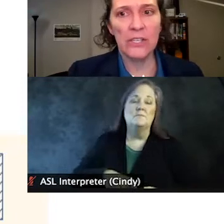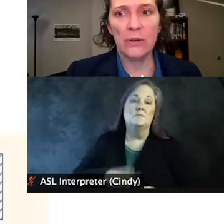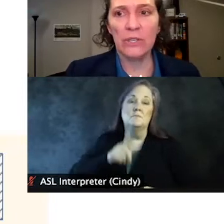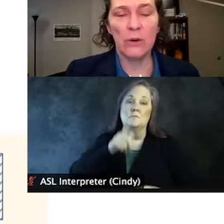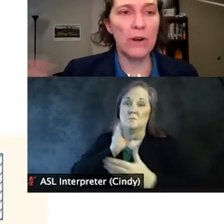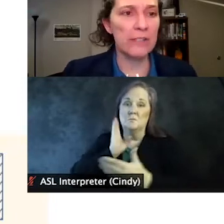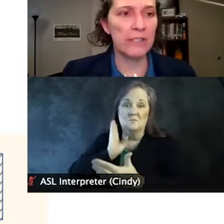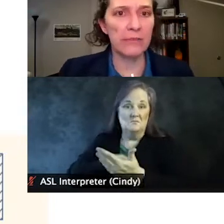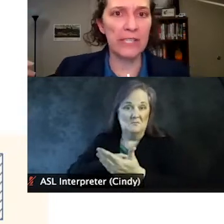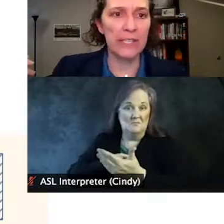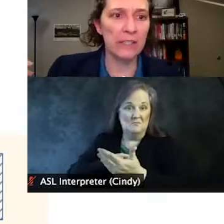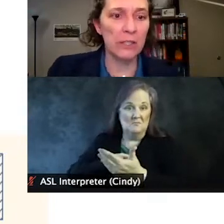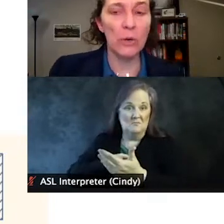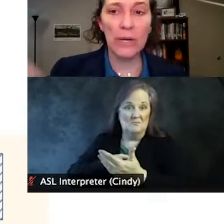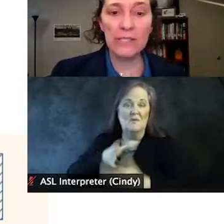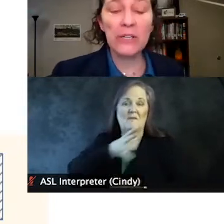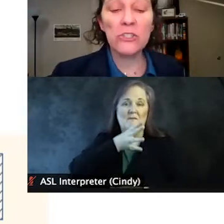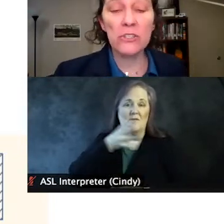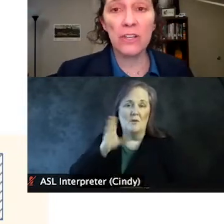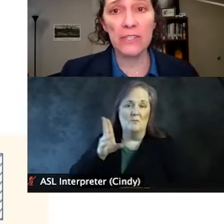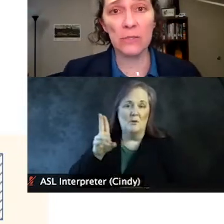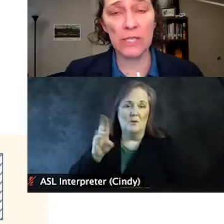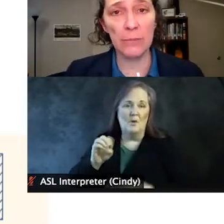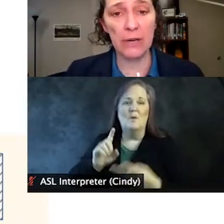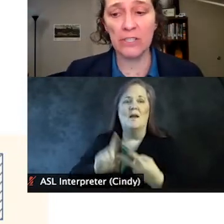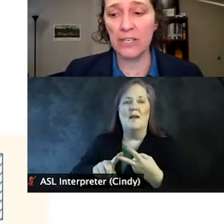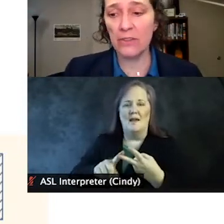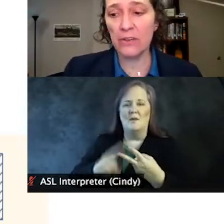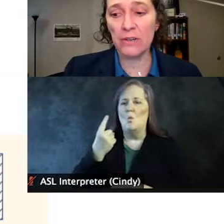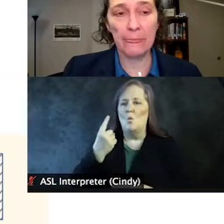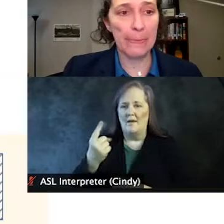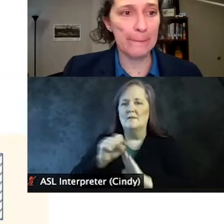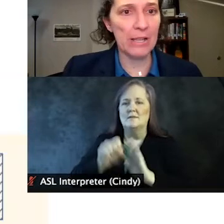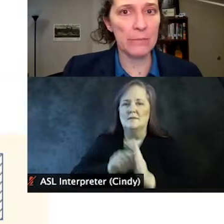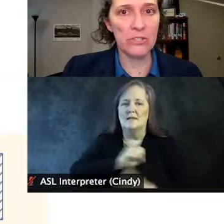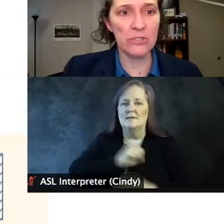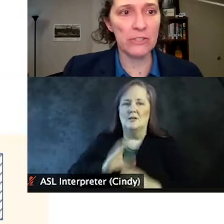So you know, relatively low expenditures on this one compared to the other ballot measures.